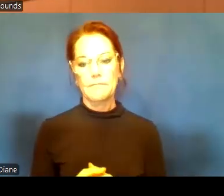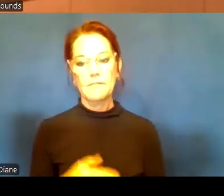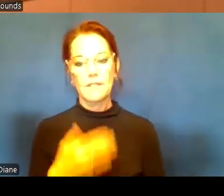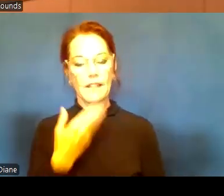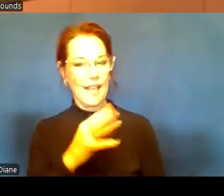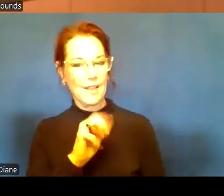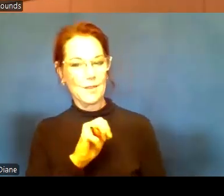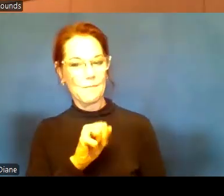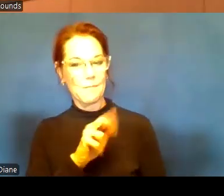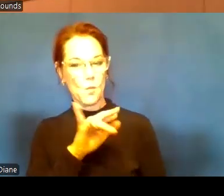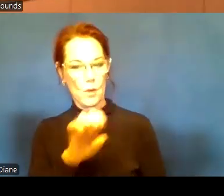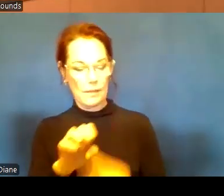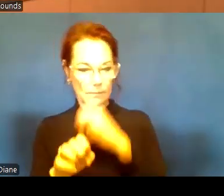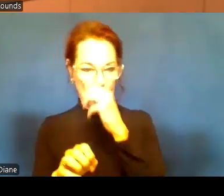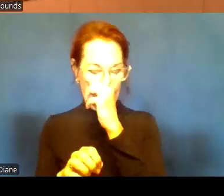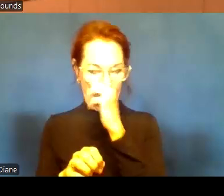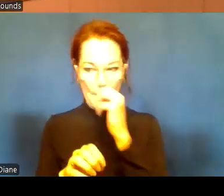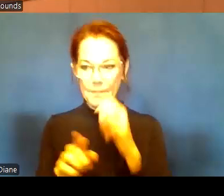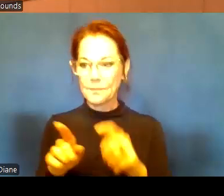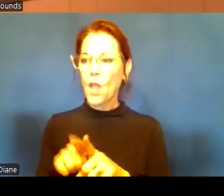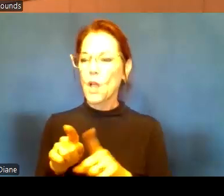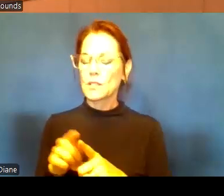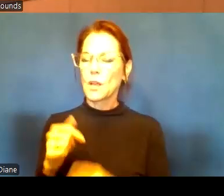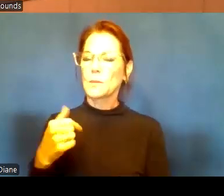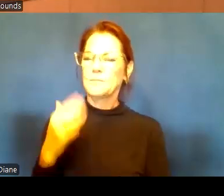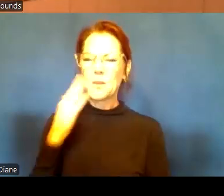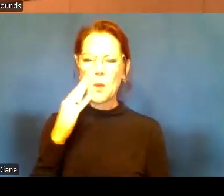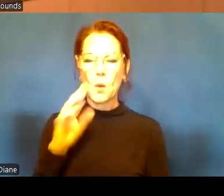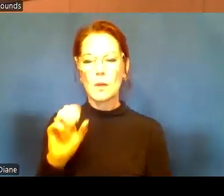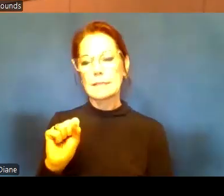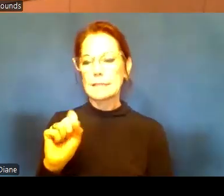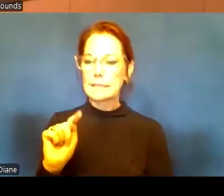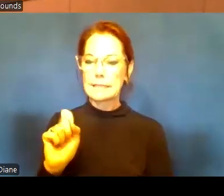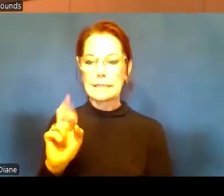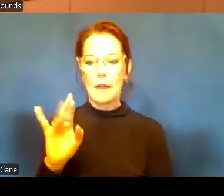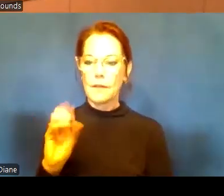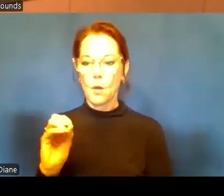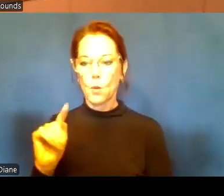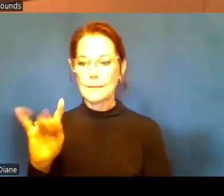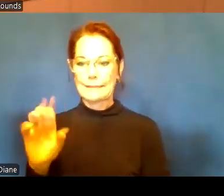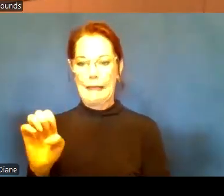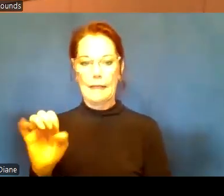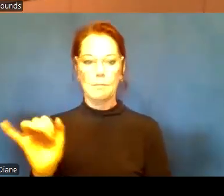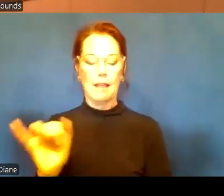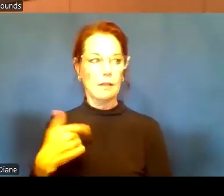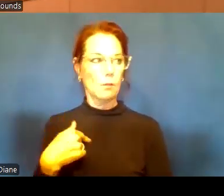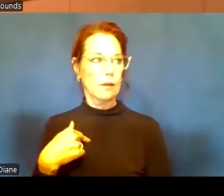think um part of stereotype is that we're some sort of invisible minority and I feel like um